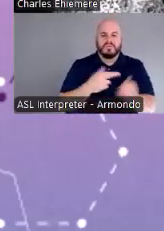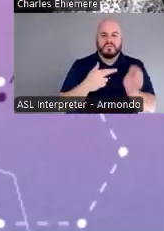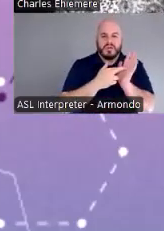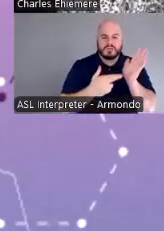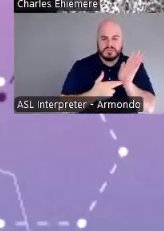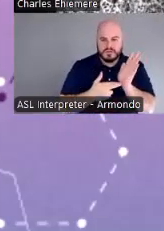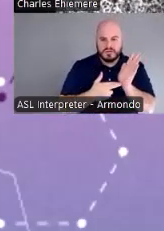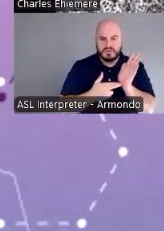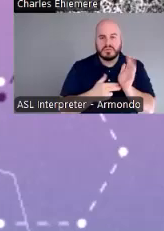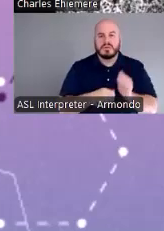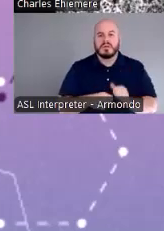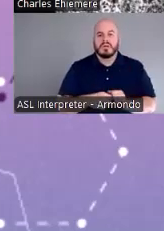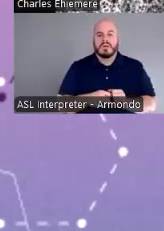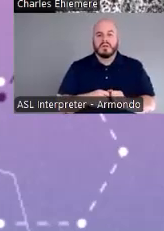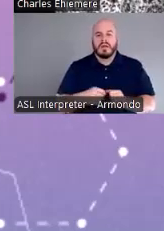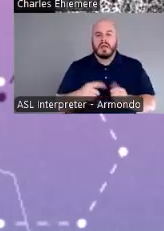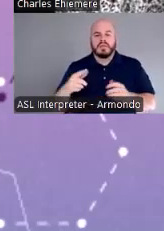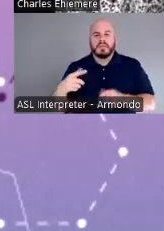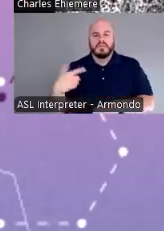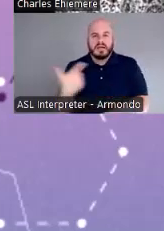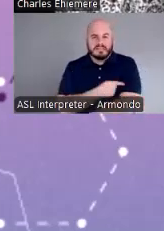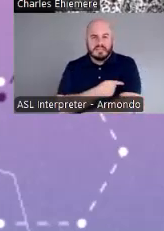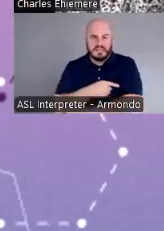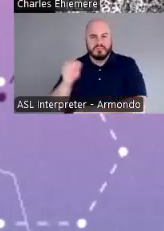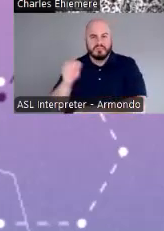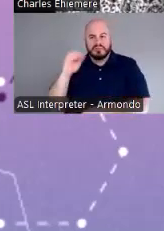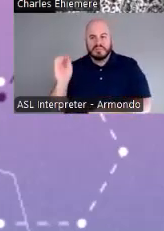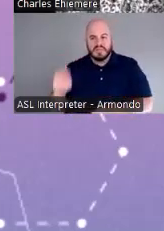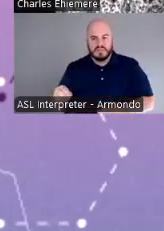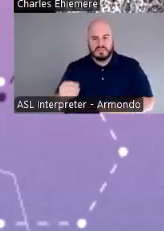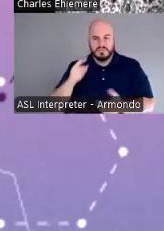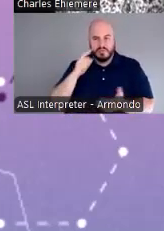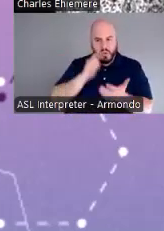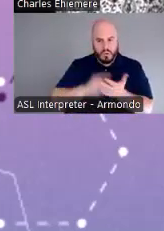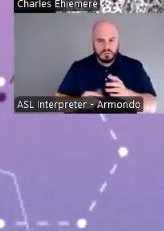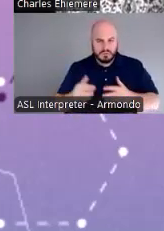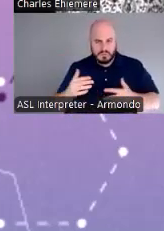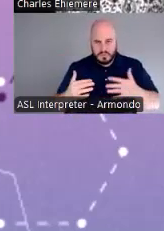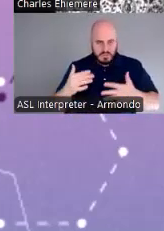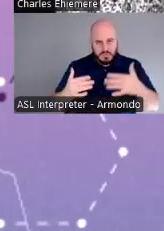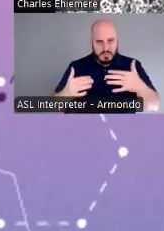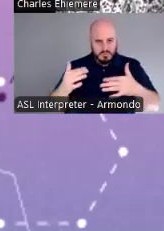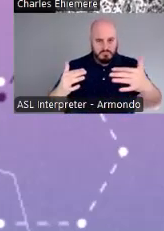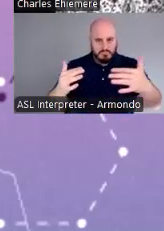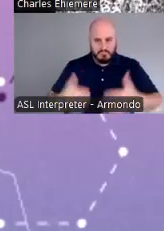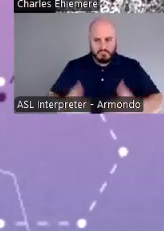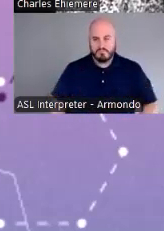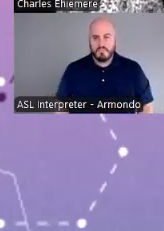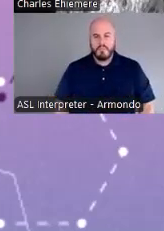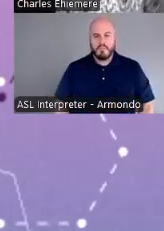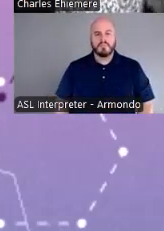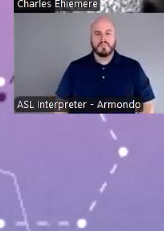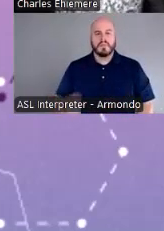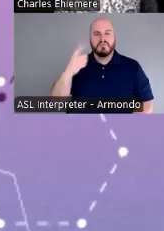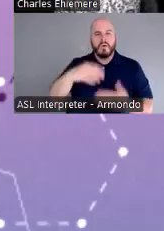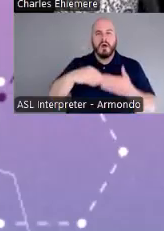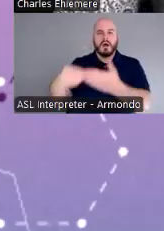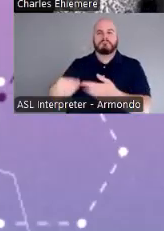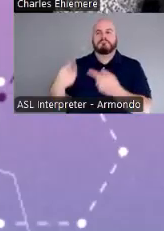that the system has brought into achieving better health outcomes.